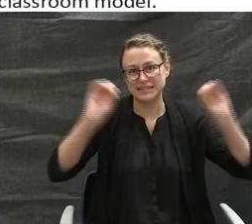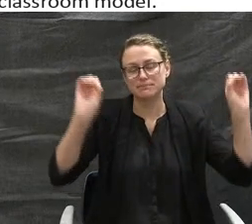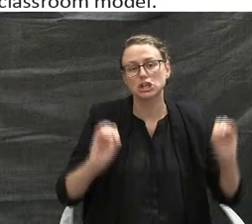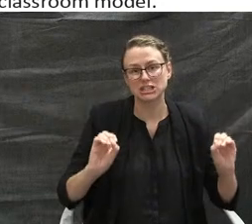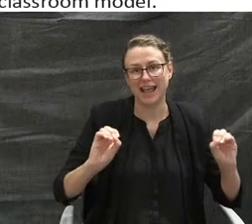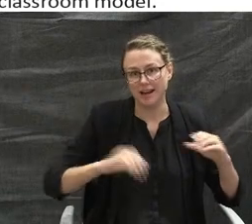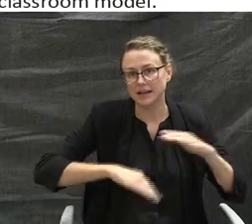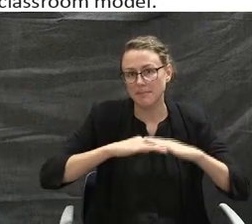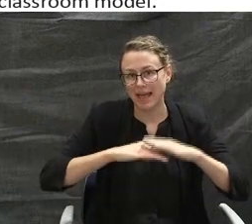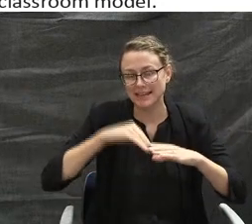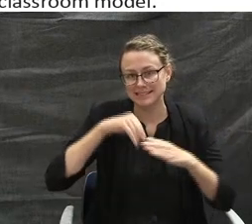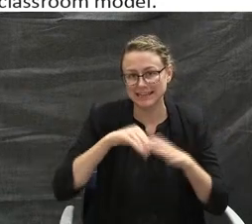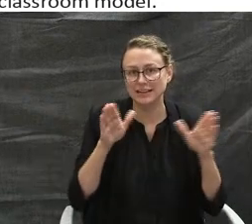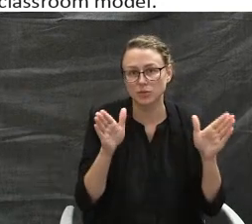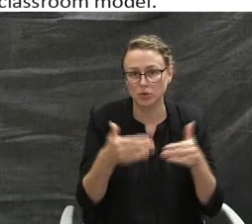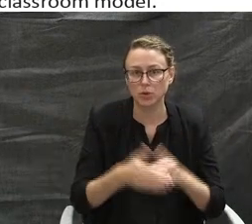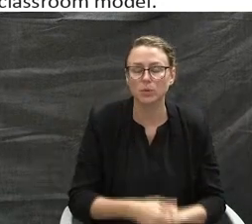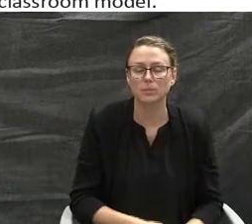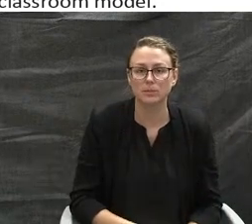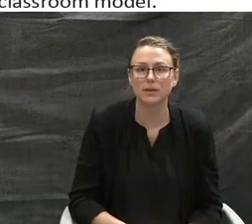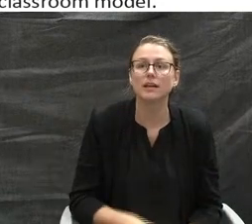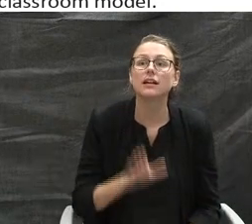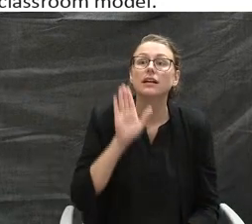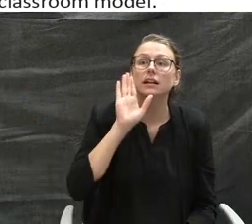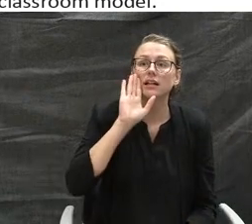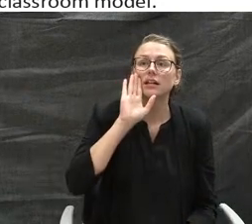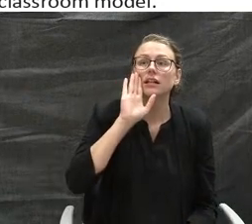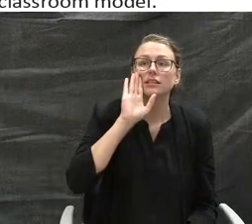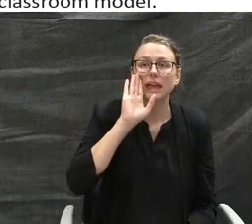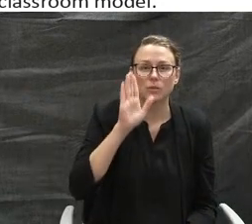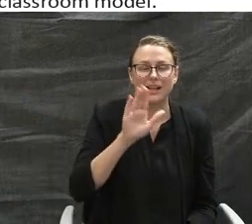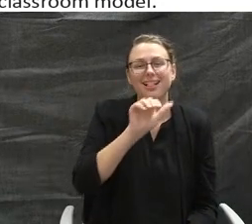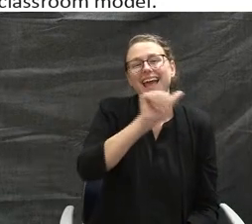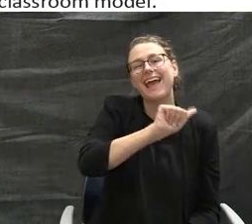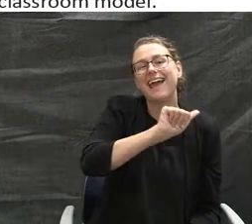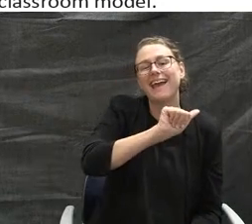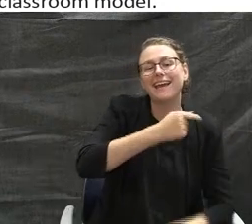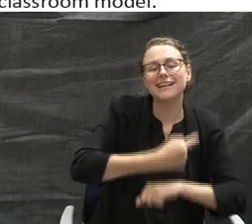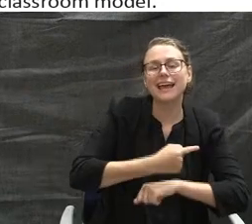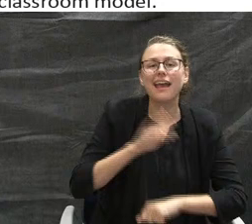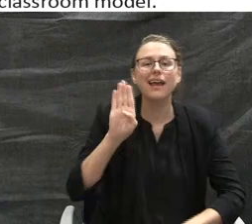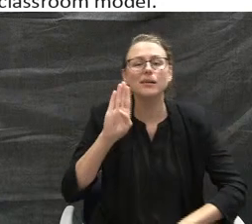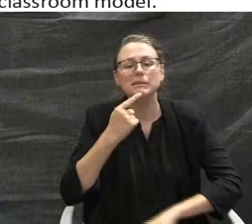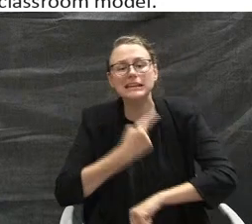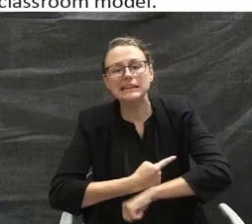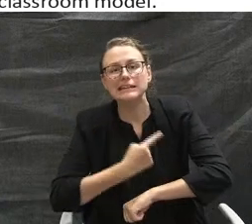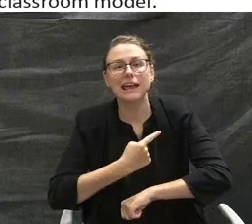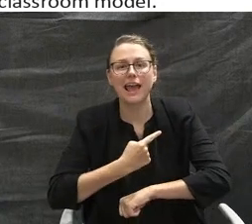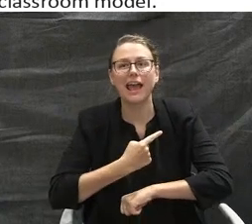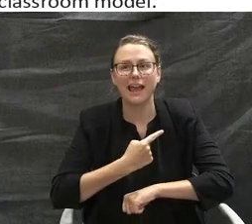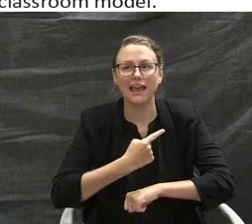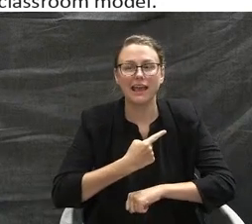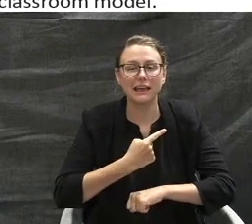room. And they'll be on US AB day. With a Seven period day.